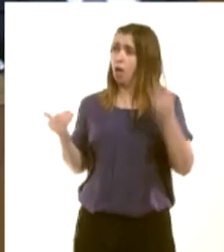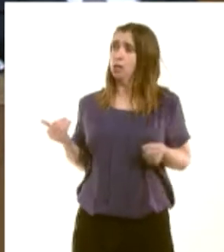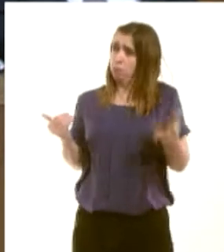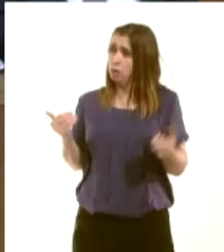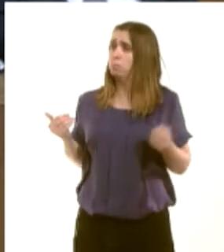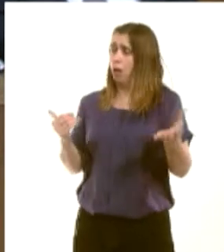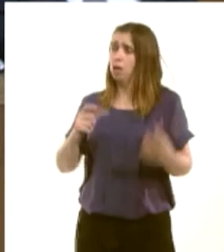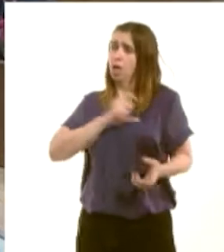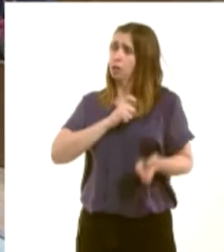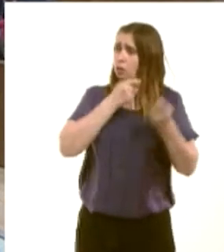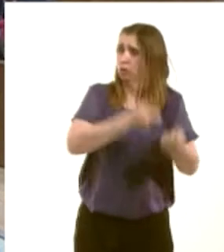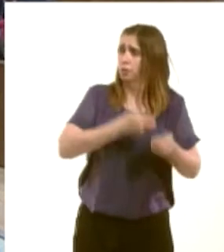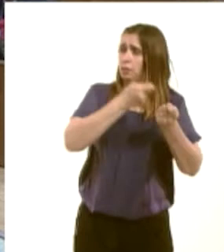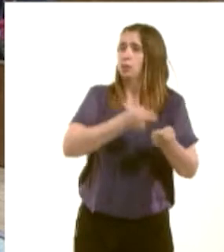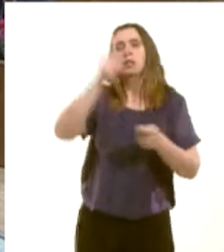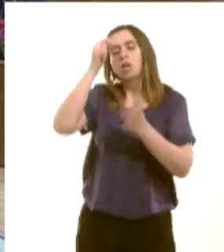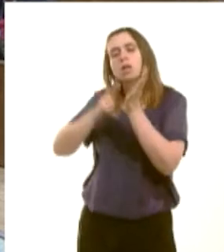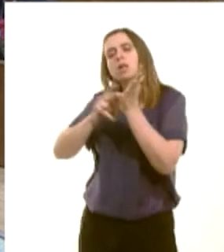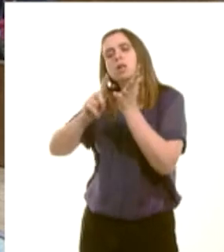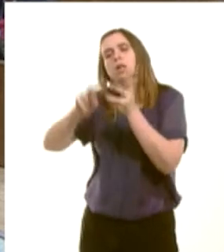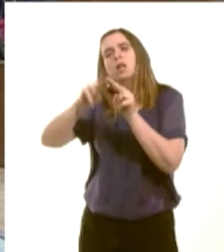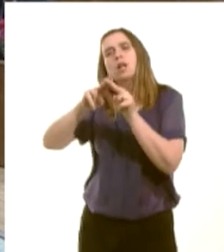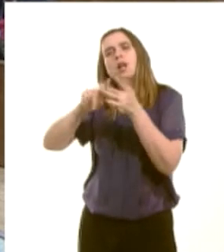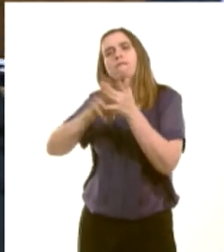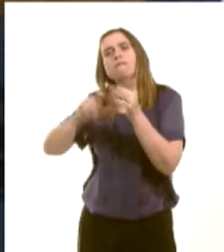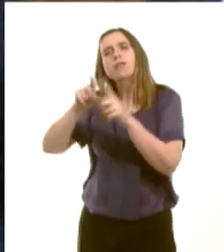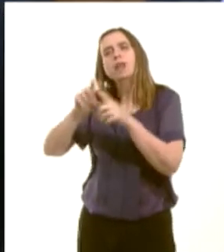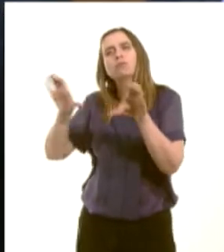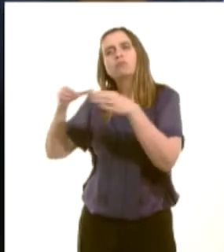And we know that the Nuffield Trust themselves said that, in fact, there wasnít much difference,